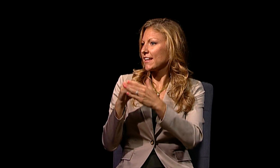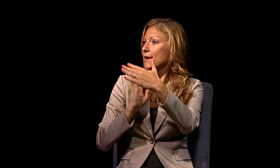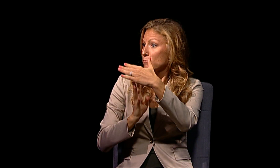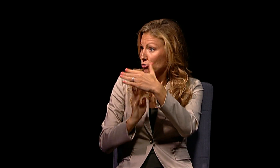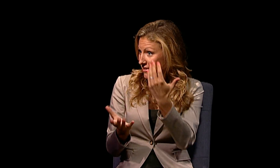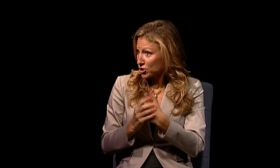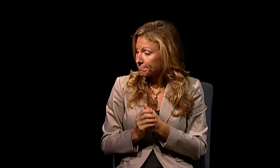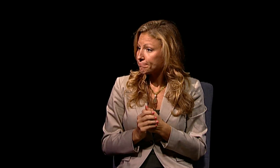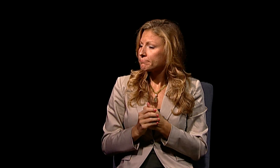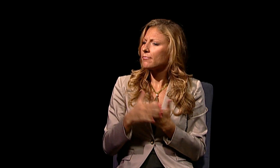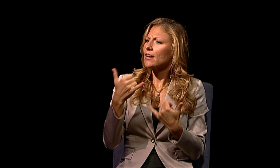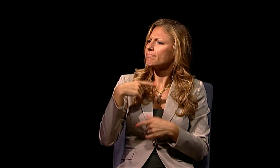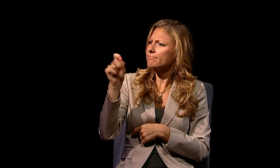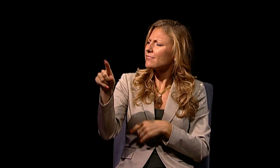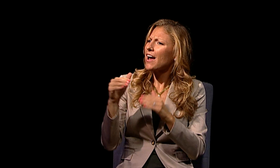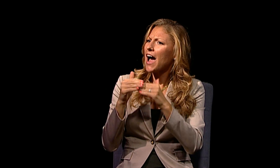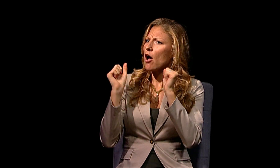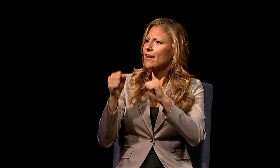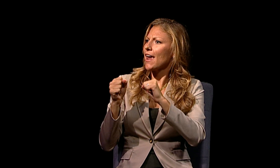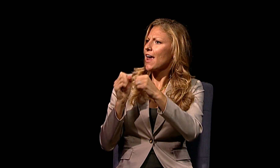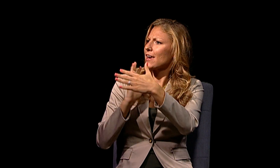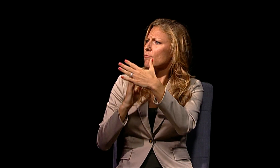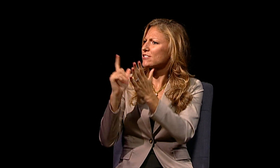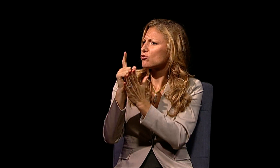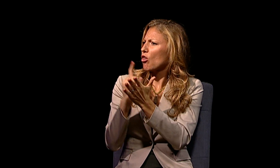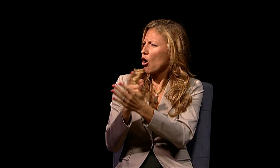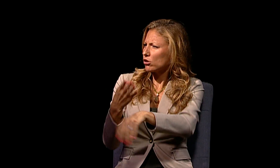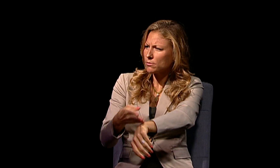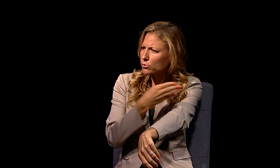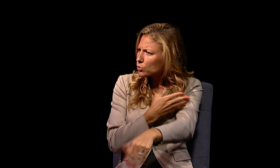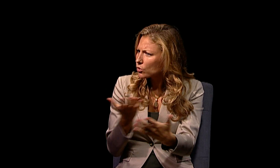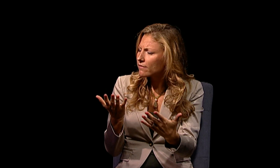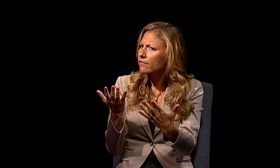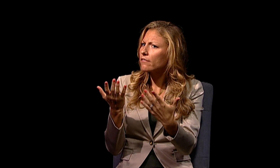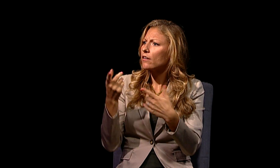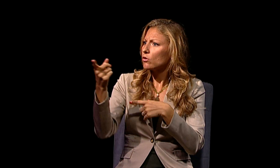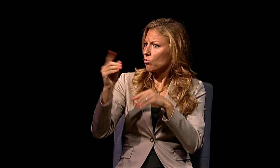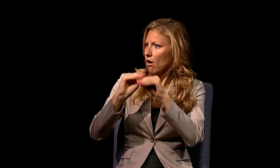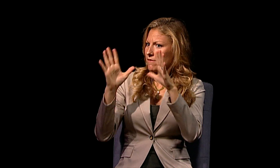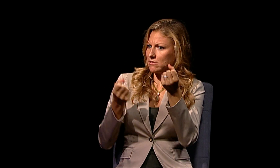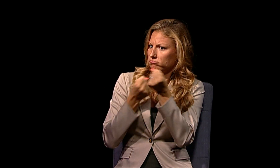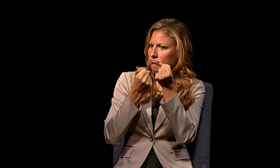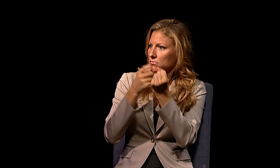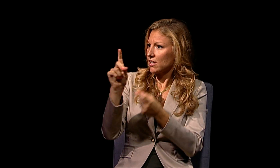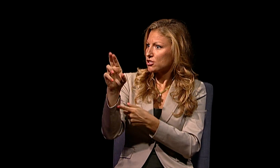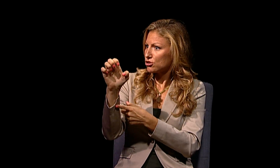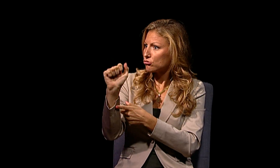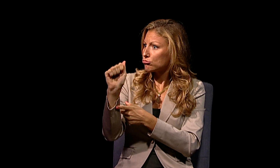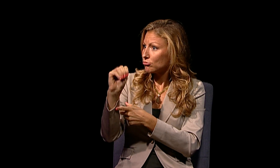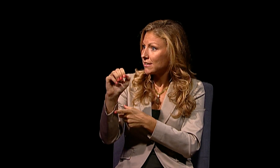WHO IS AN EXPERT ON IMMIGRATION. BARBARA, I'D LIKE TO ASK HOW CAN IMMIGRATION LAWS IMPROVE?